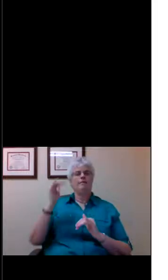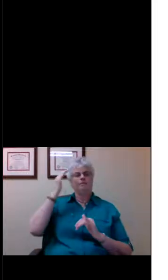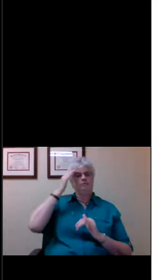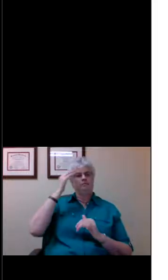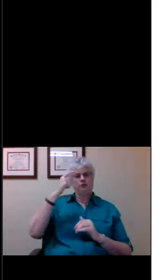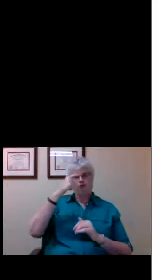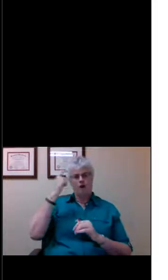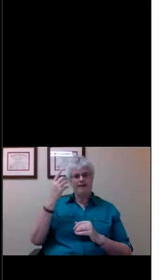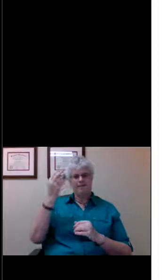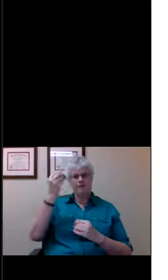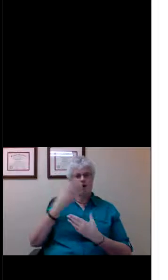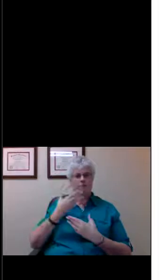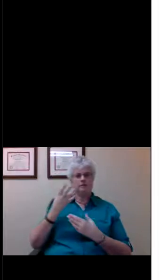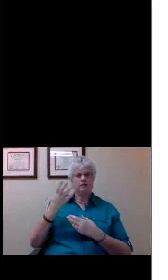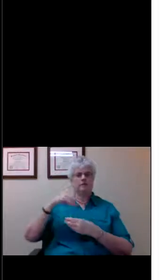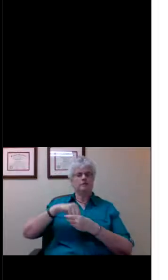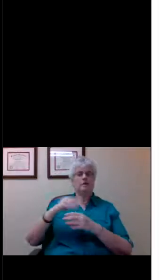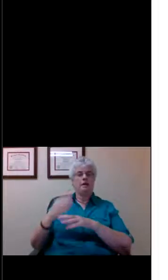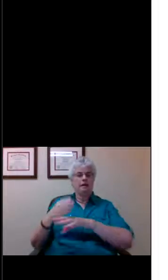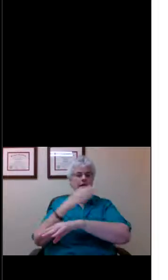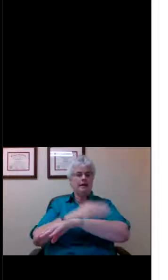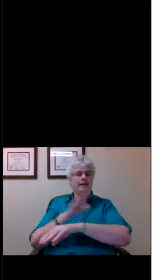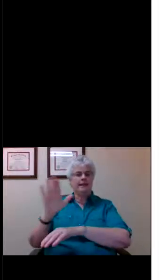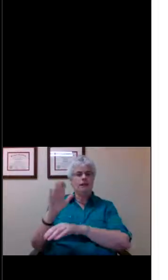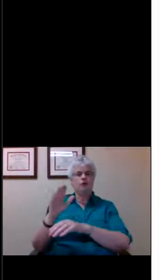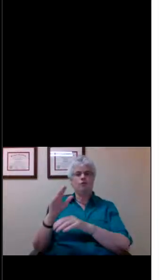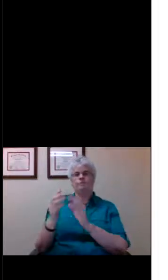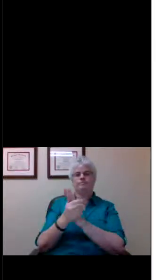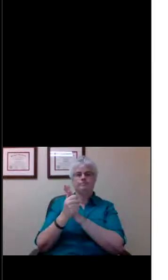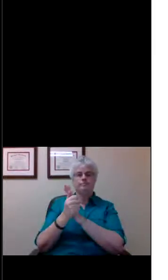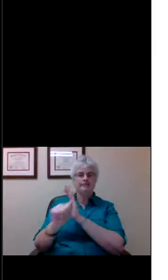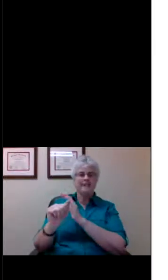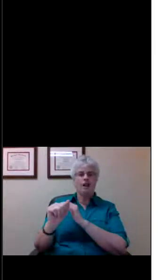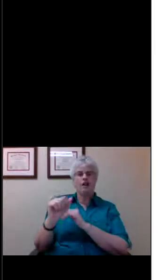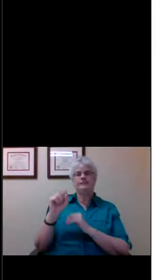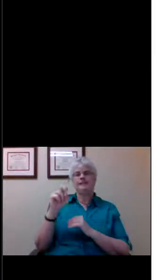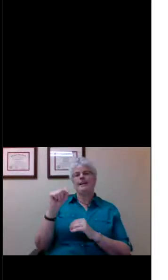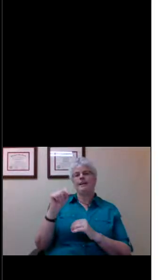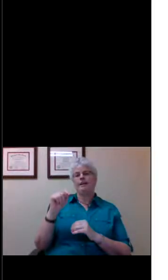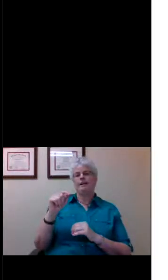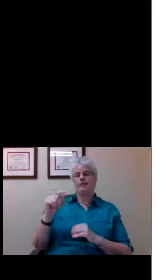we've gone through to help interpreters who are working with our survivors so